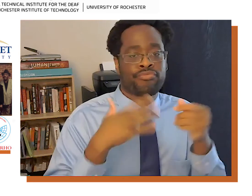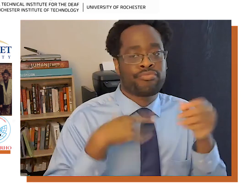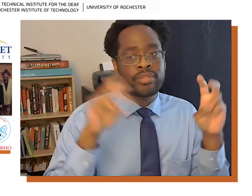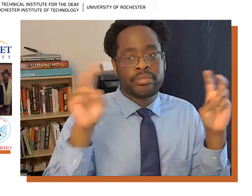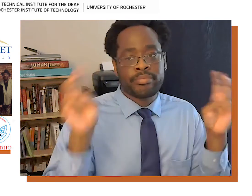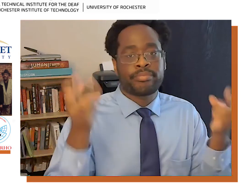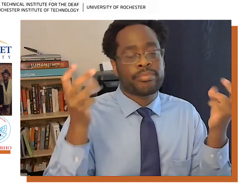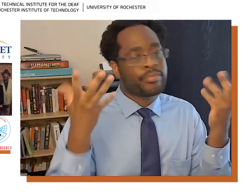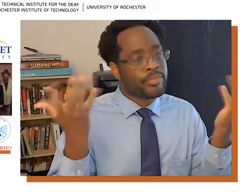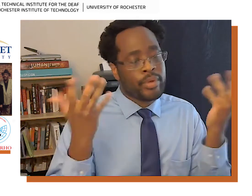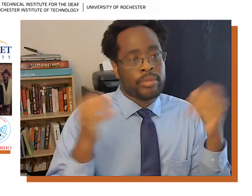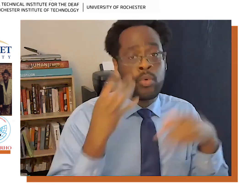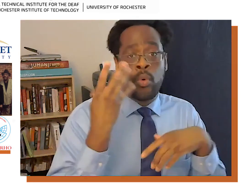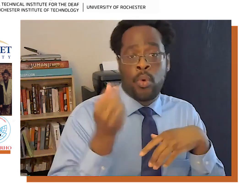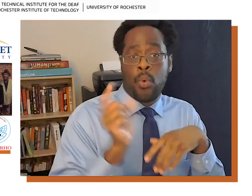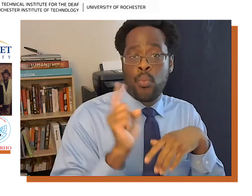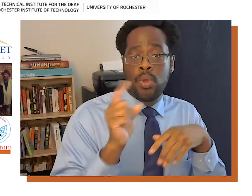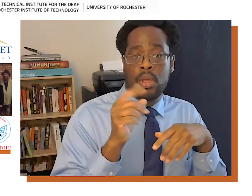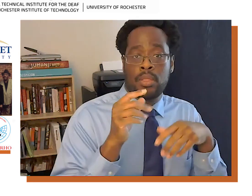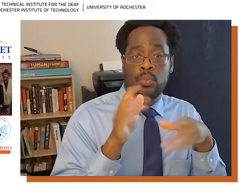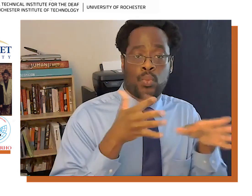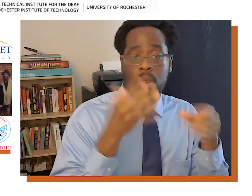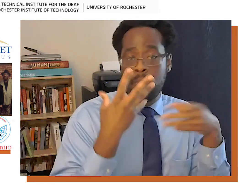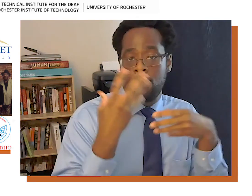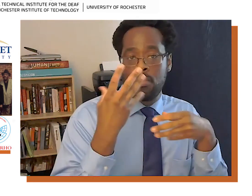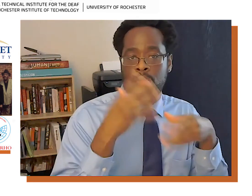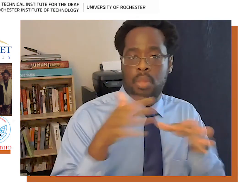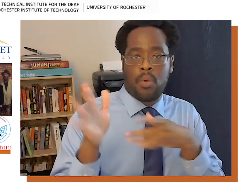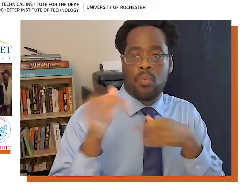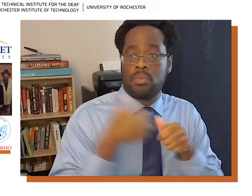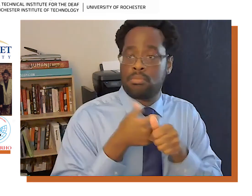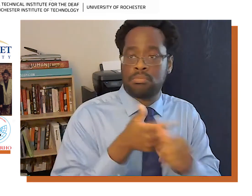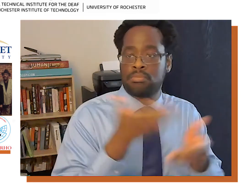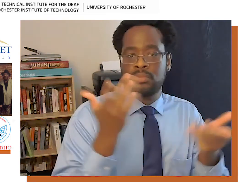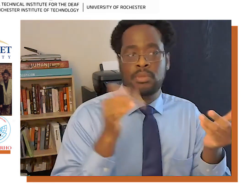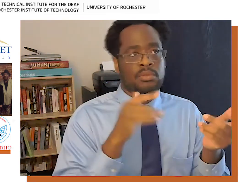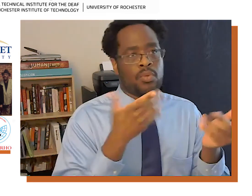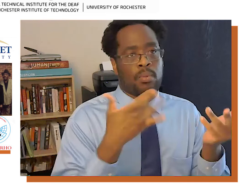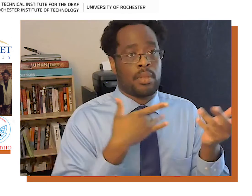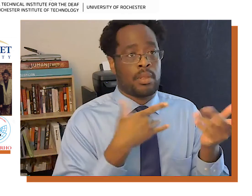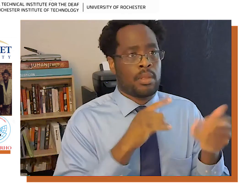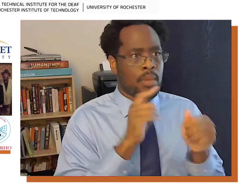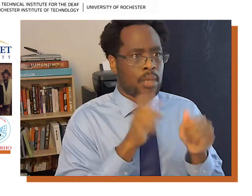and one of the quotes that I used was, "Go where the wind blows,"